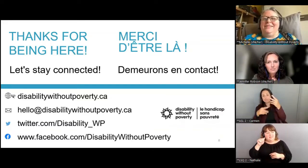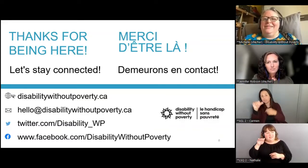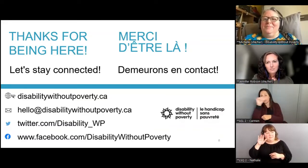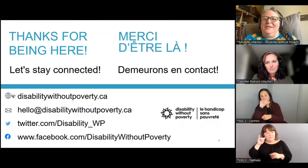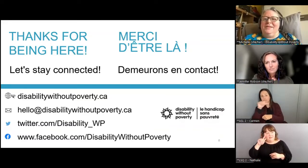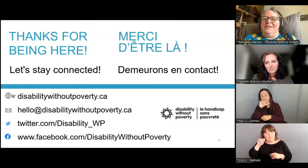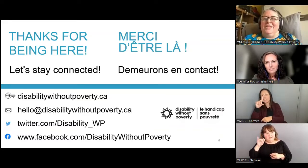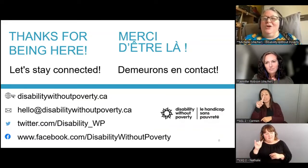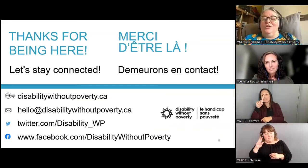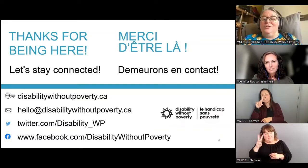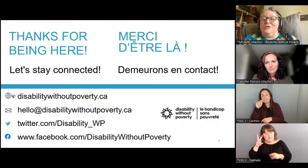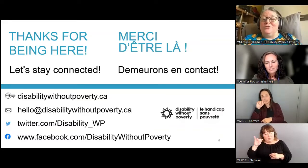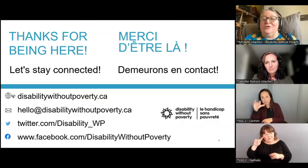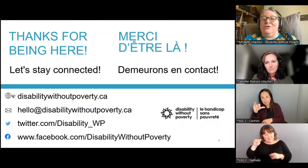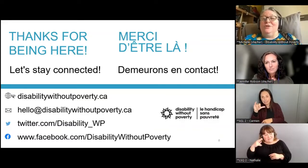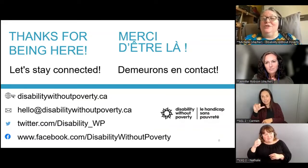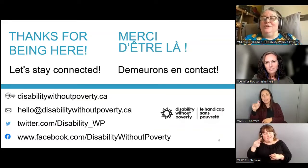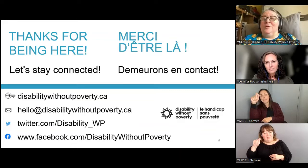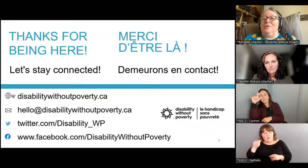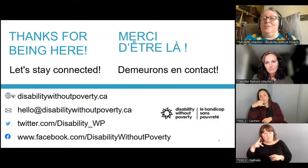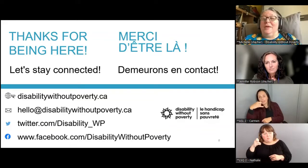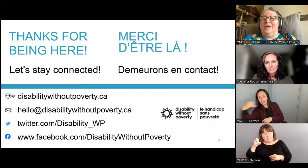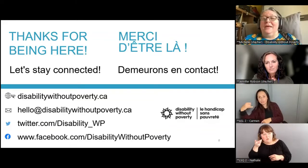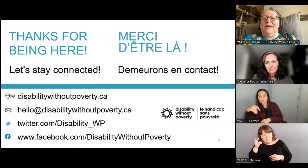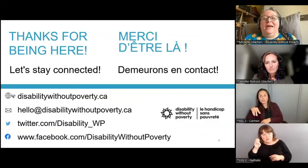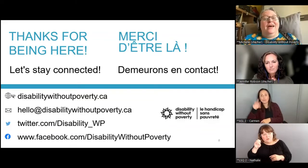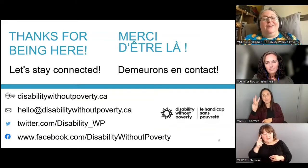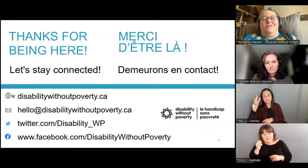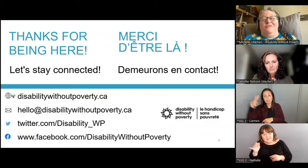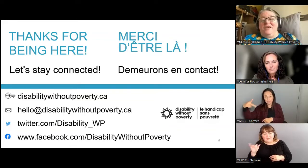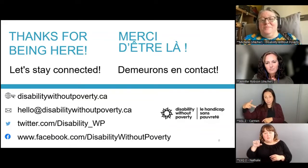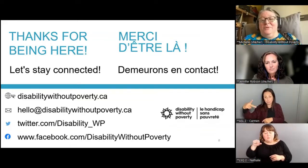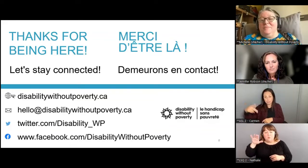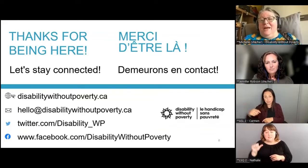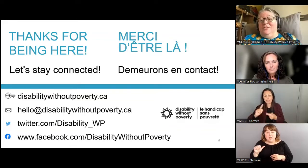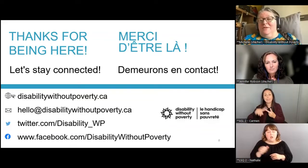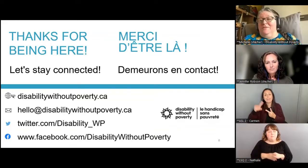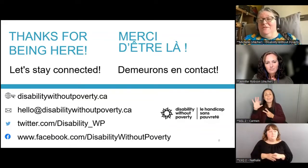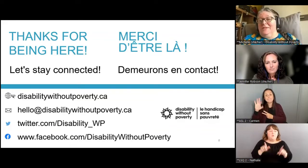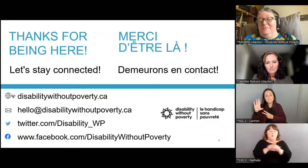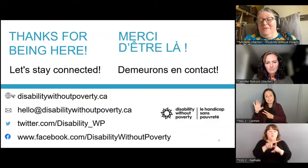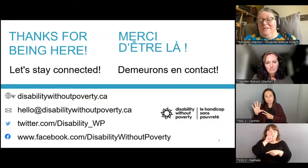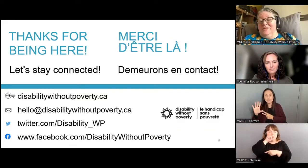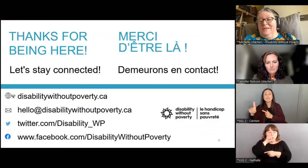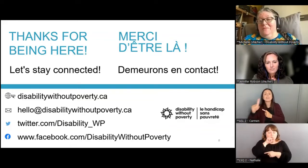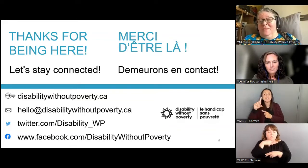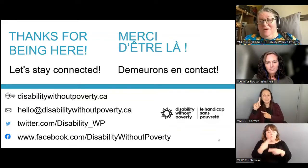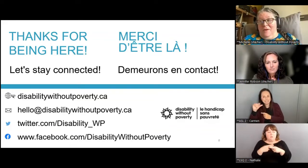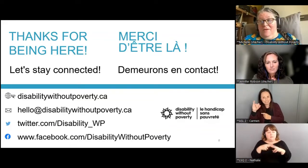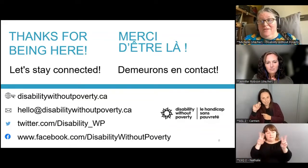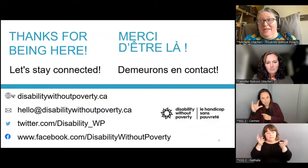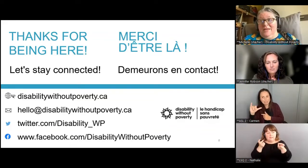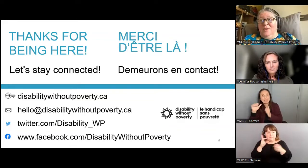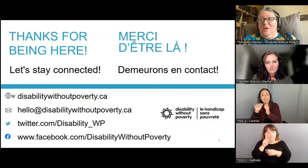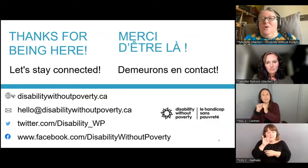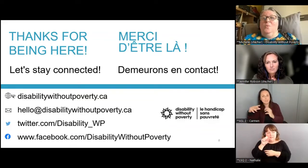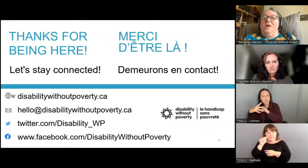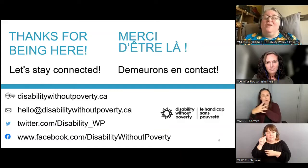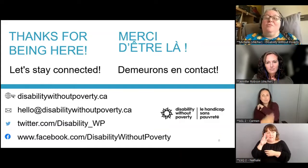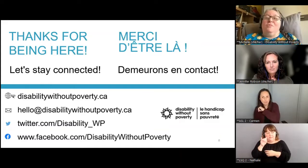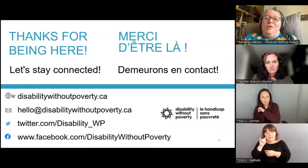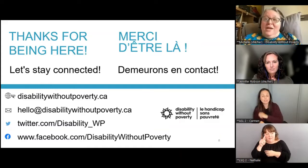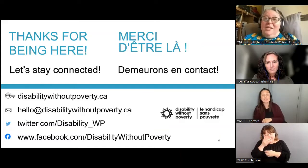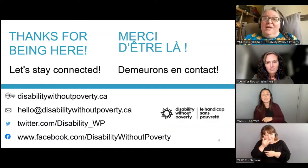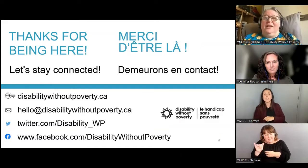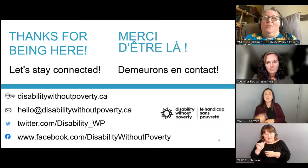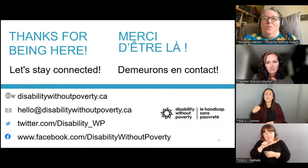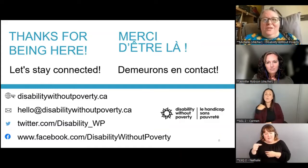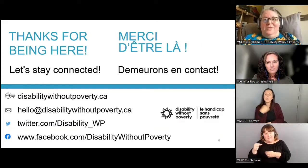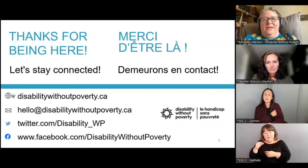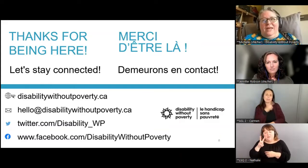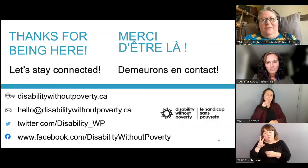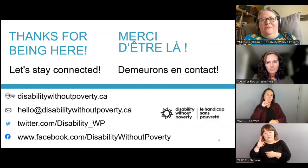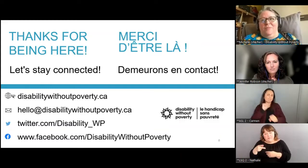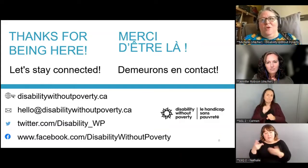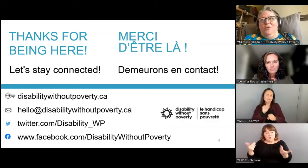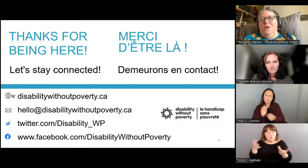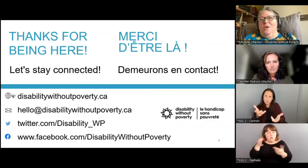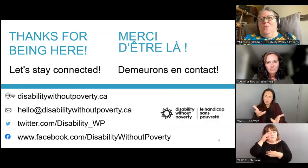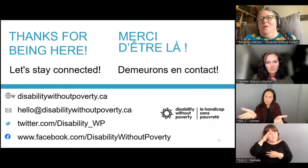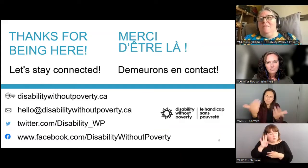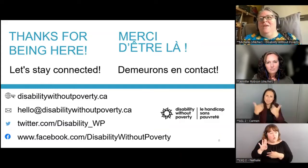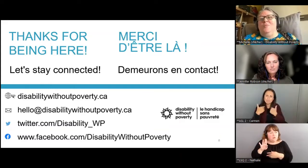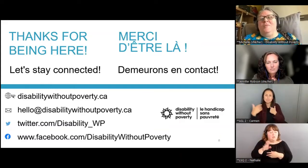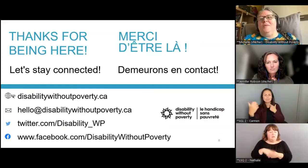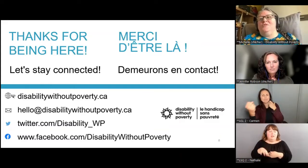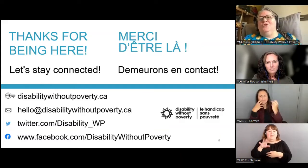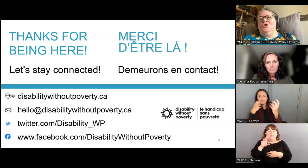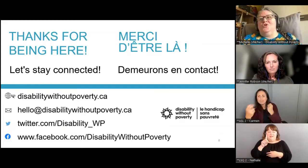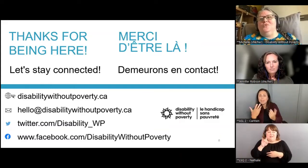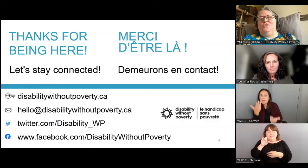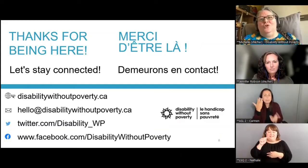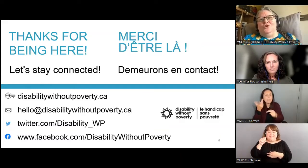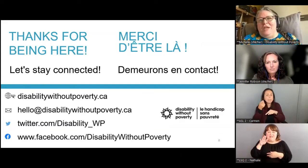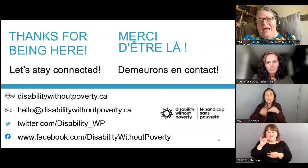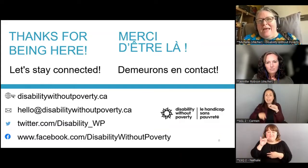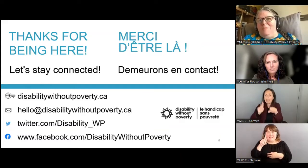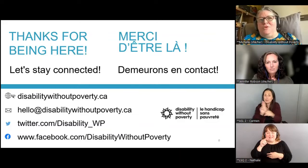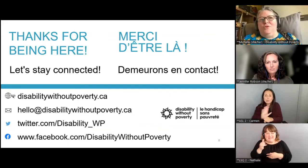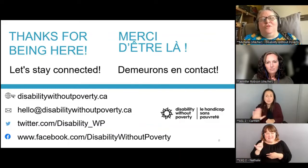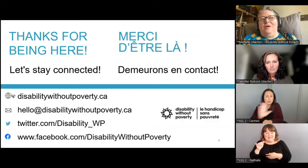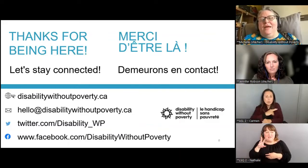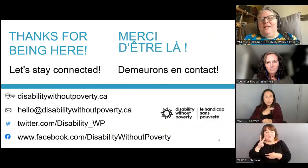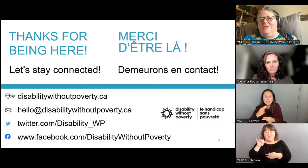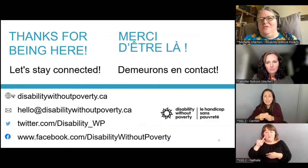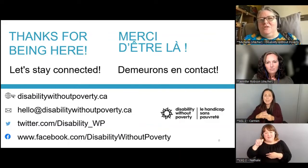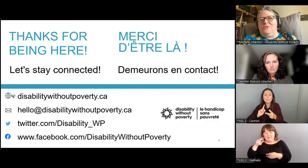DISABILITY UNDER CORE. WE REALLY WANT TO HEAR FROM YOU. WE MAY NOT BE ABLE TO USE YOUR NAME